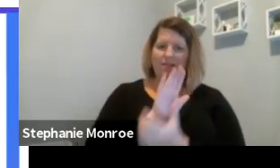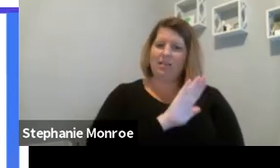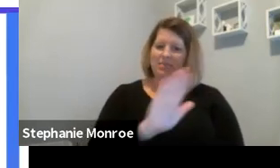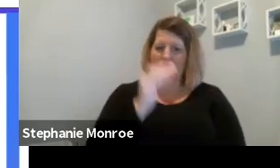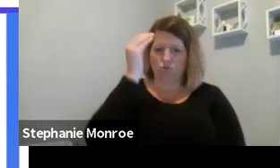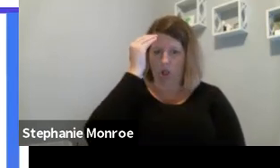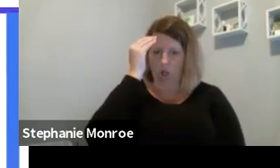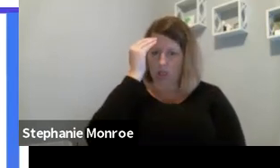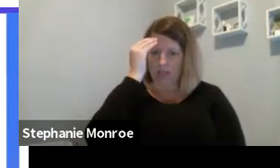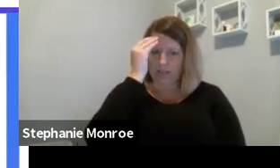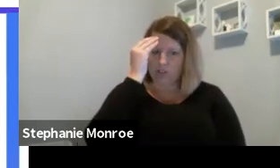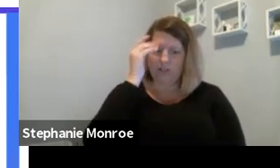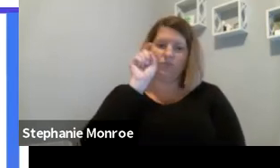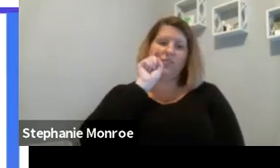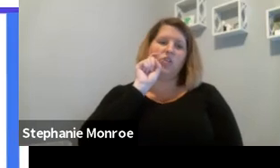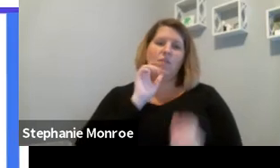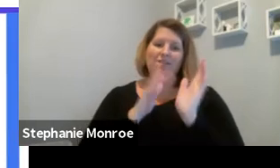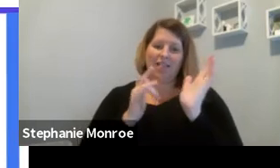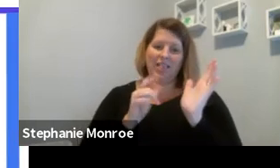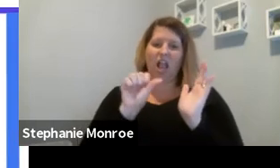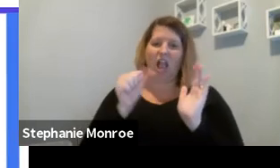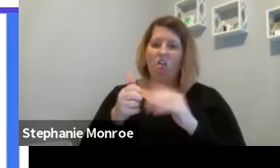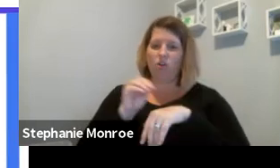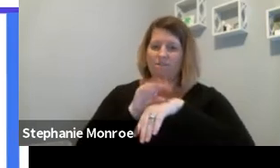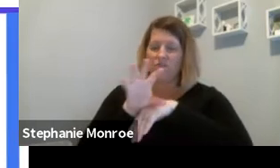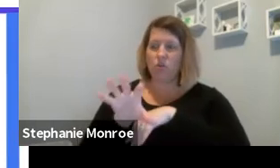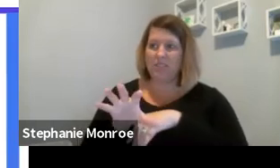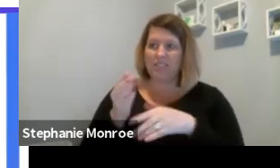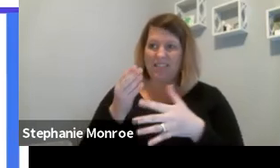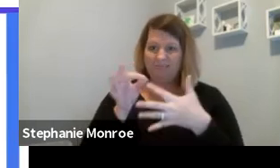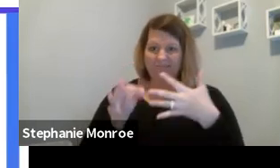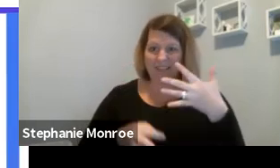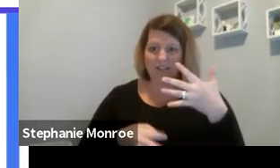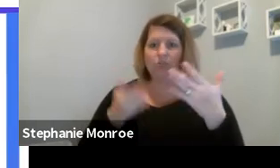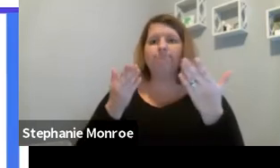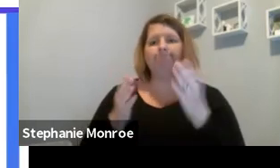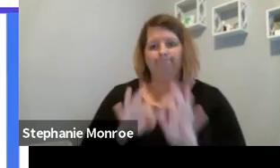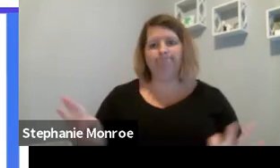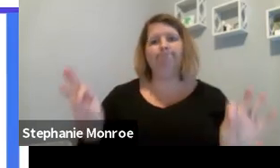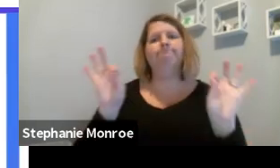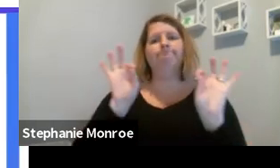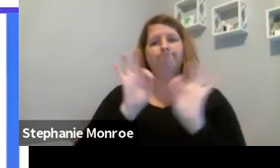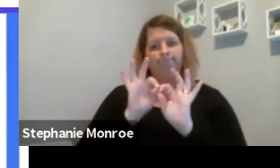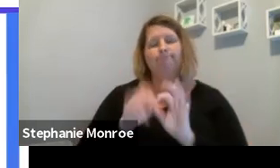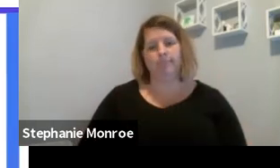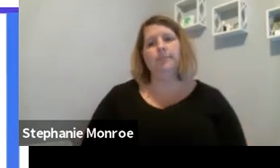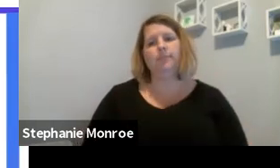their knowledge on the intersection of sexual violence, it's really, really important,